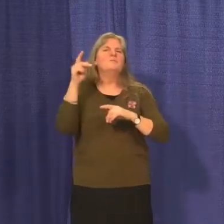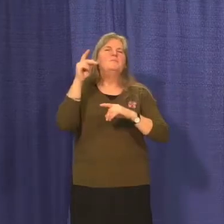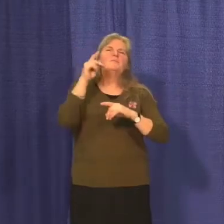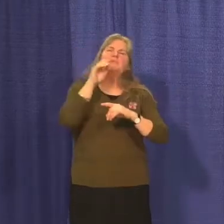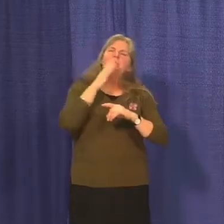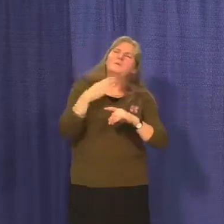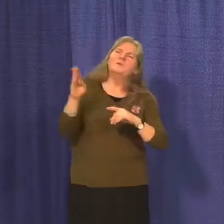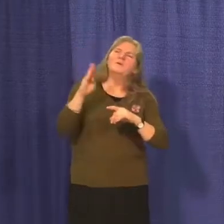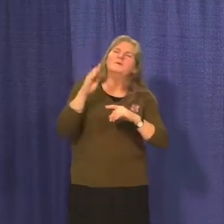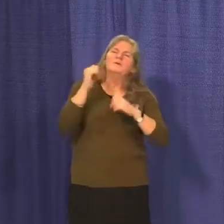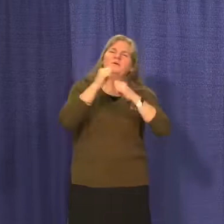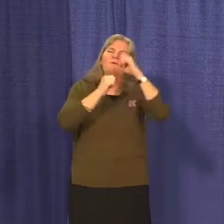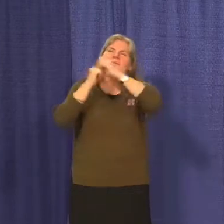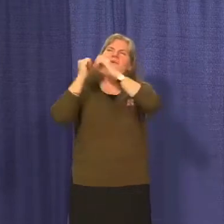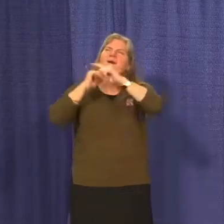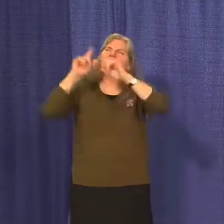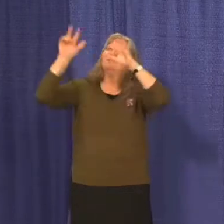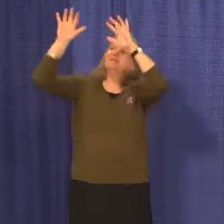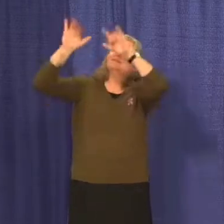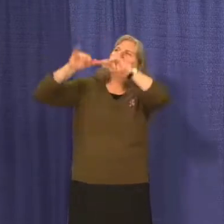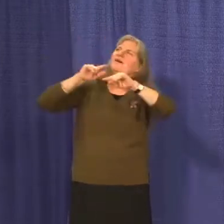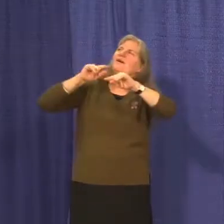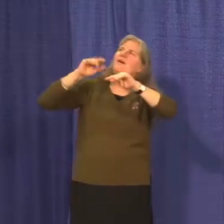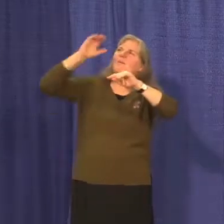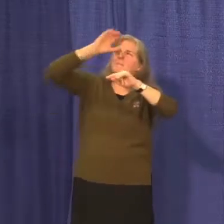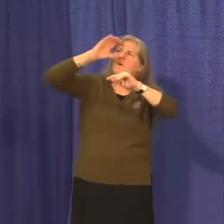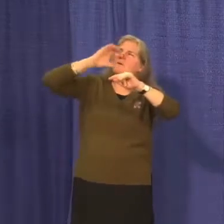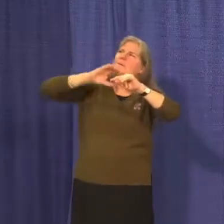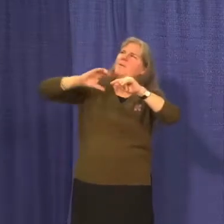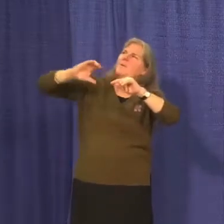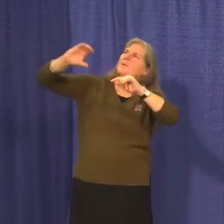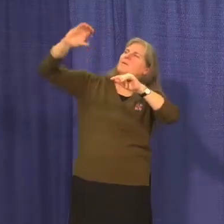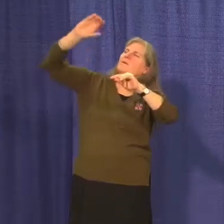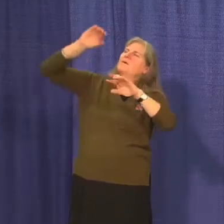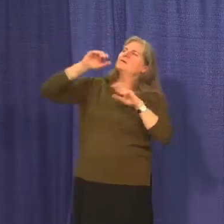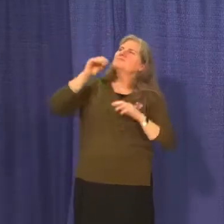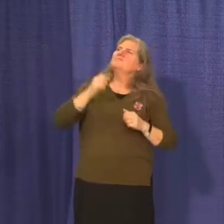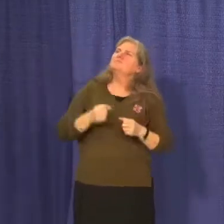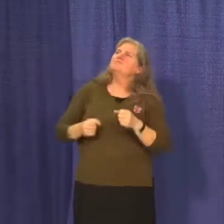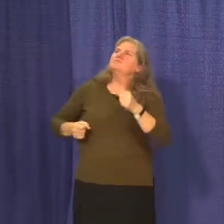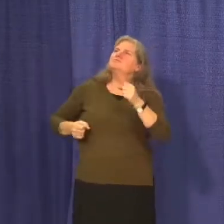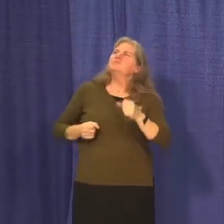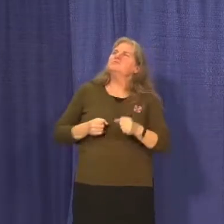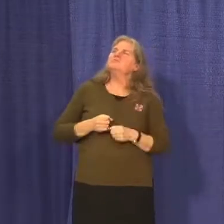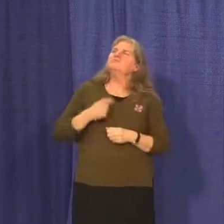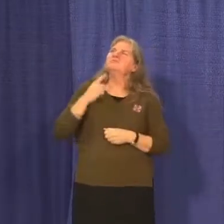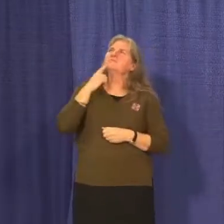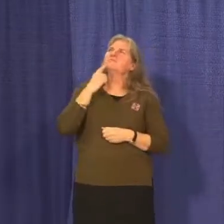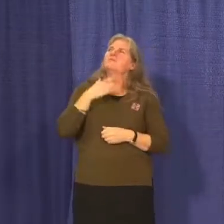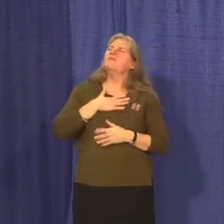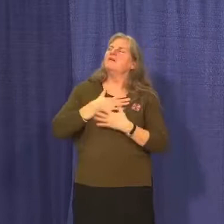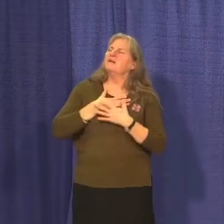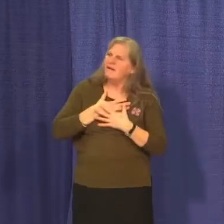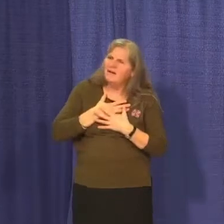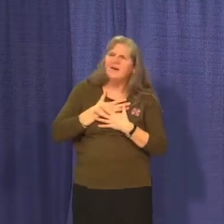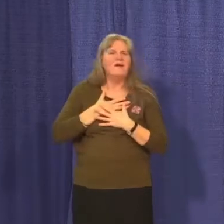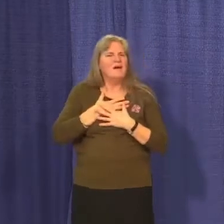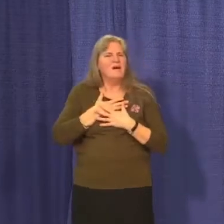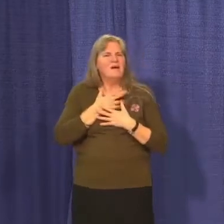pink in blue sunset over snowy mountains as the nearly full moon rose into sight. I could not help but feel all